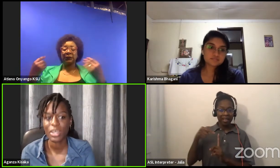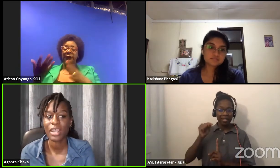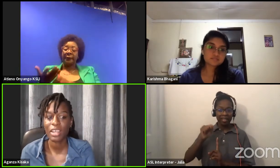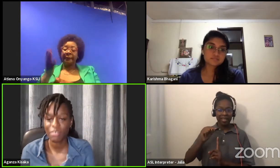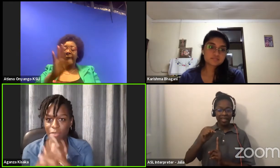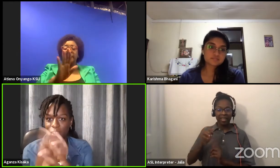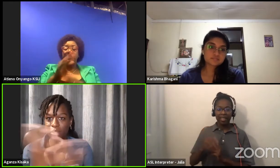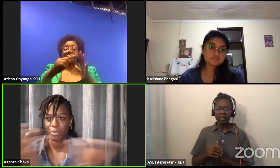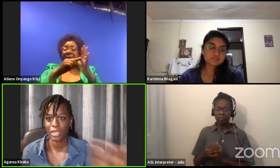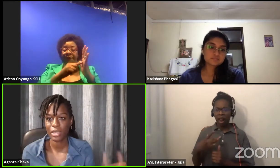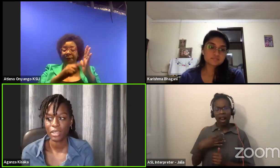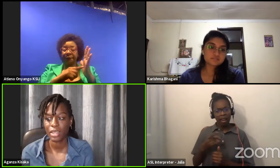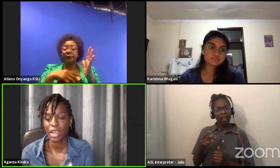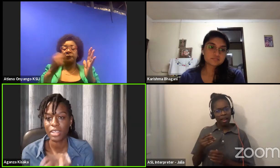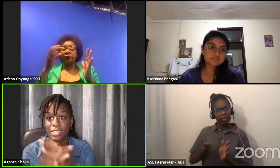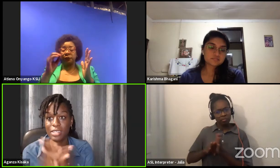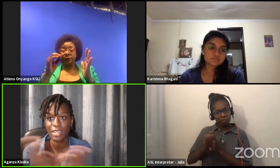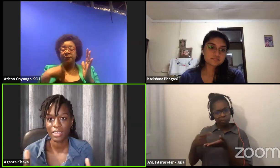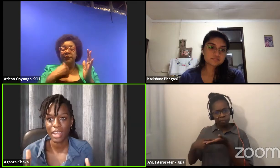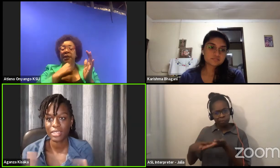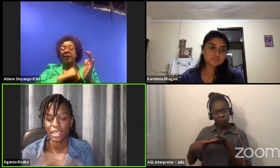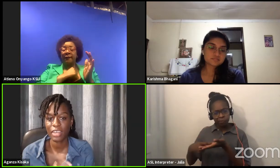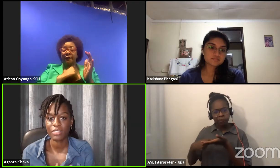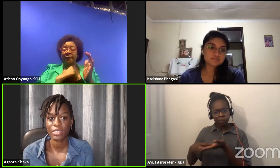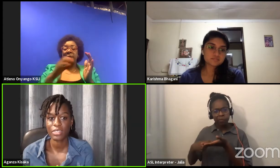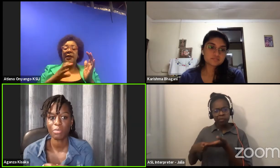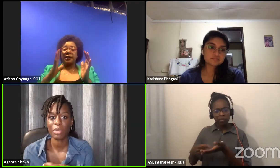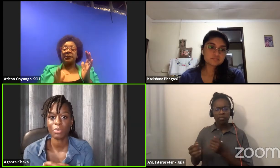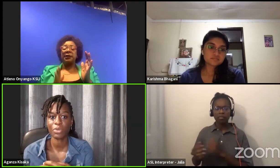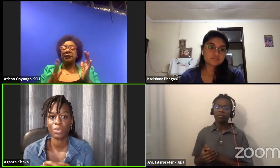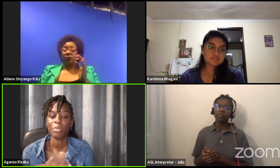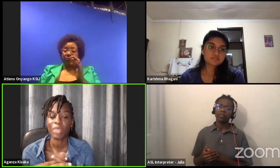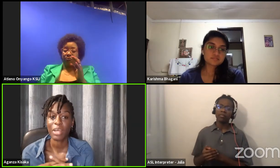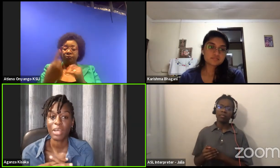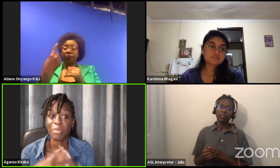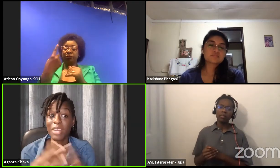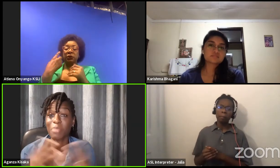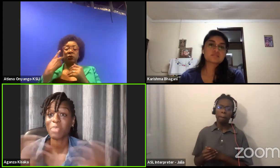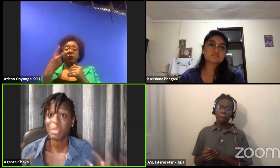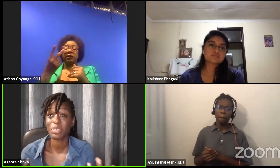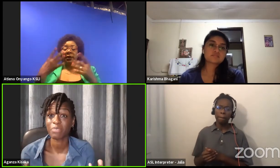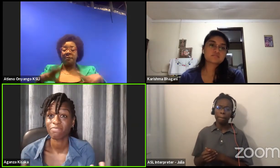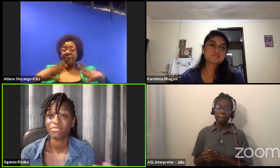So I love developing characters in the act, I love seeing people become better people